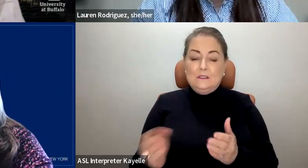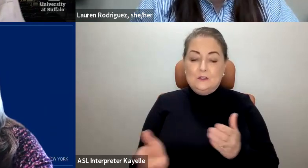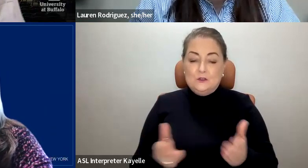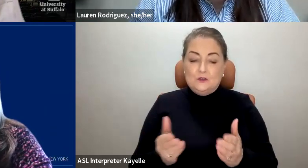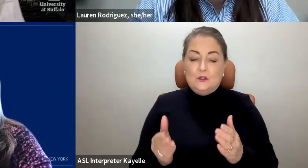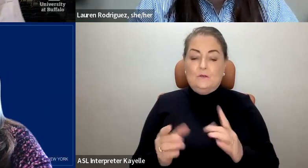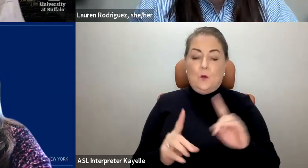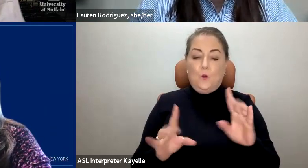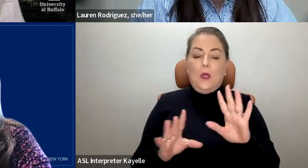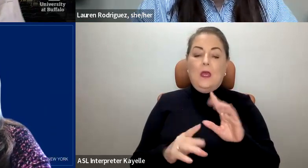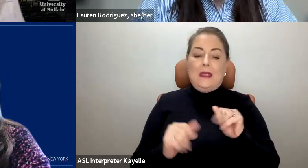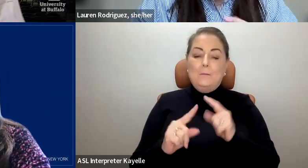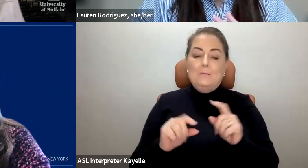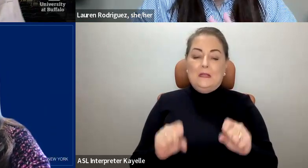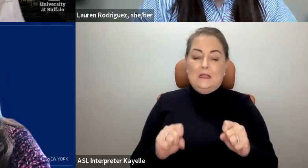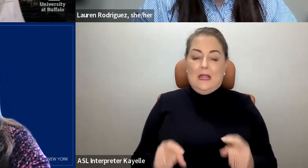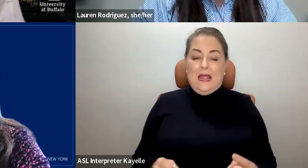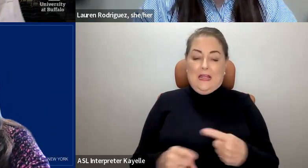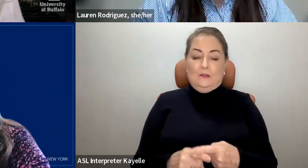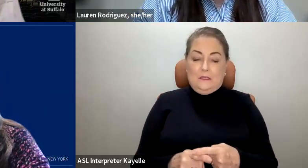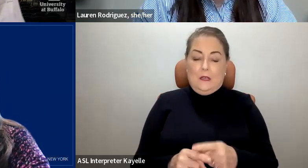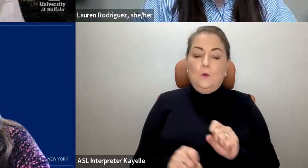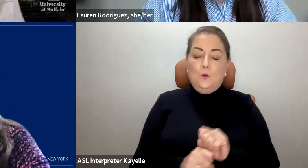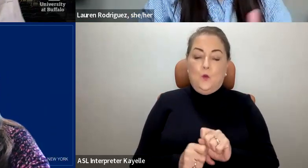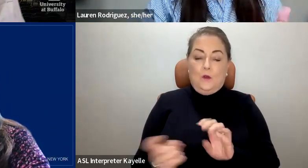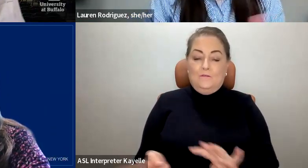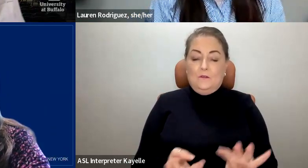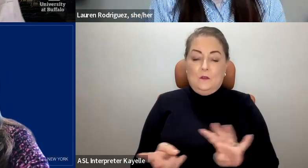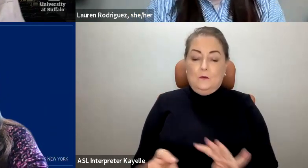their workflow. So EIT accessibility, as we know offers